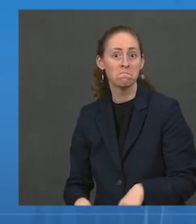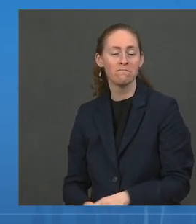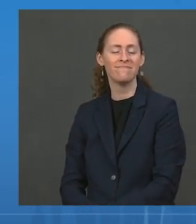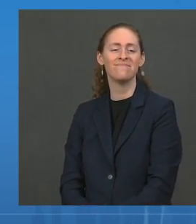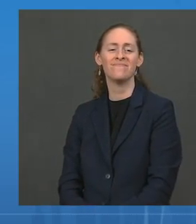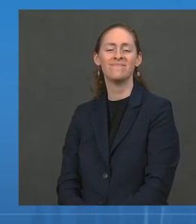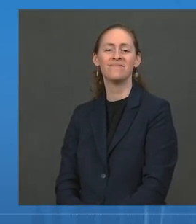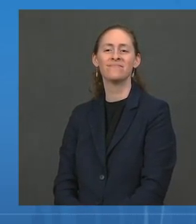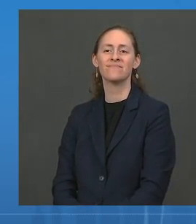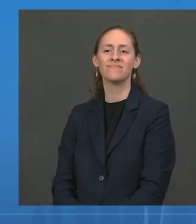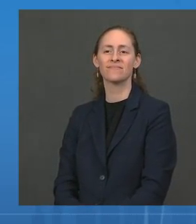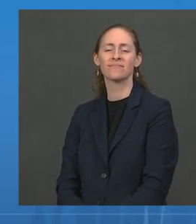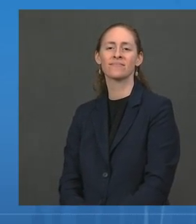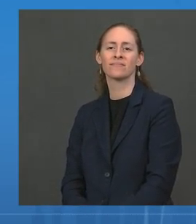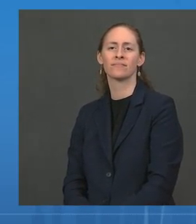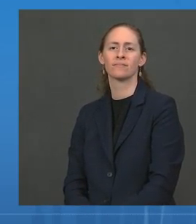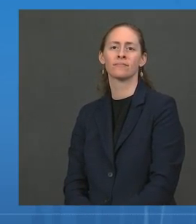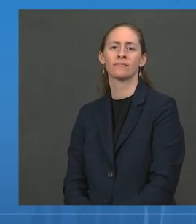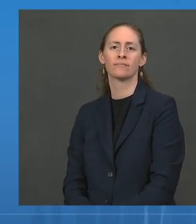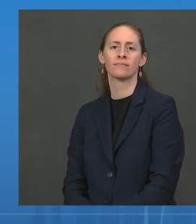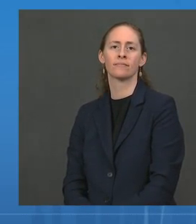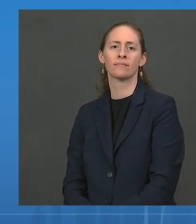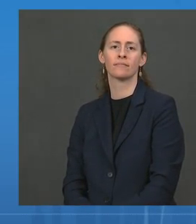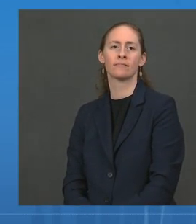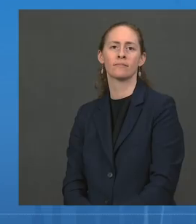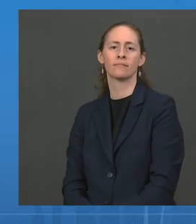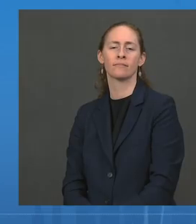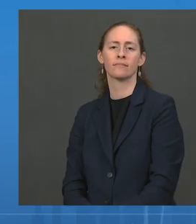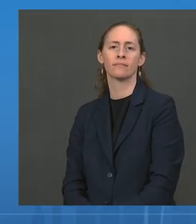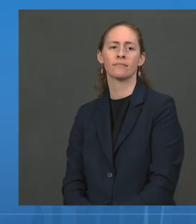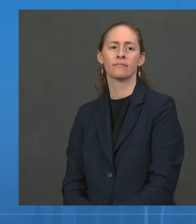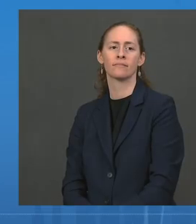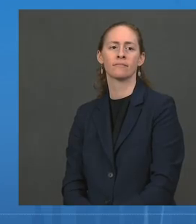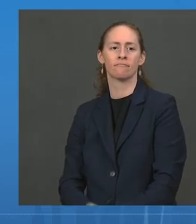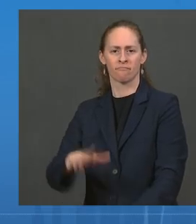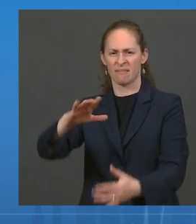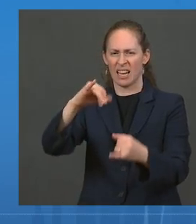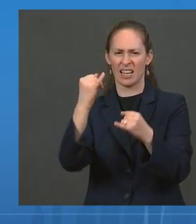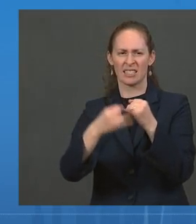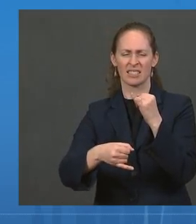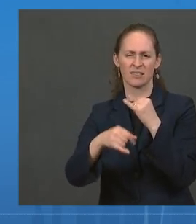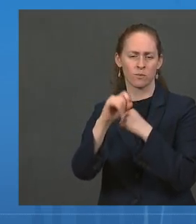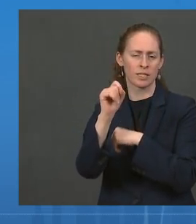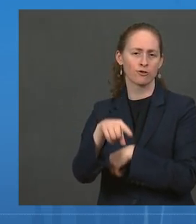Moderator: Last question, let's go to Cheyenne Haslett at ABC News.